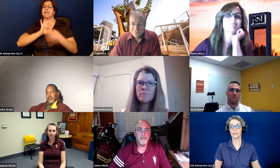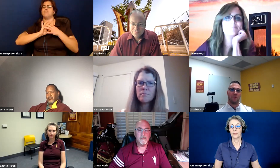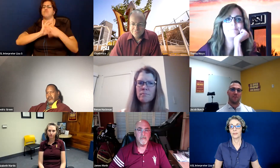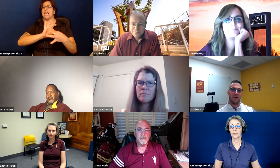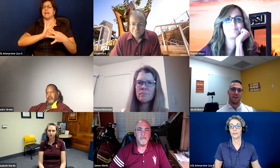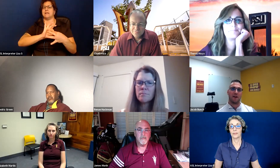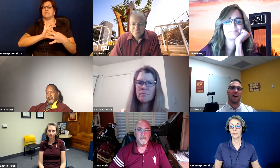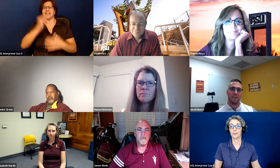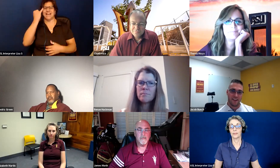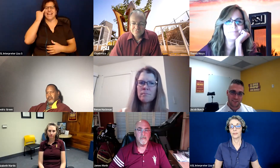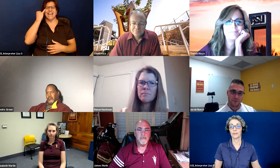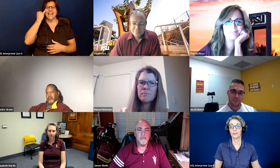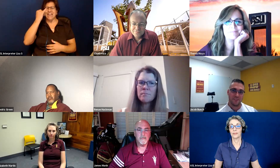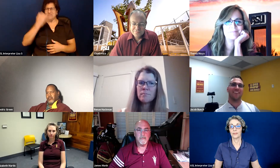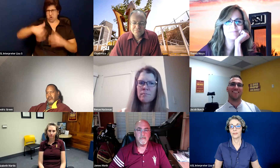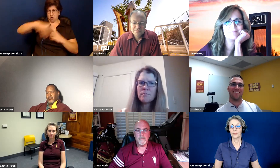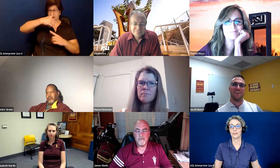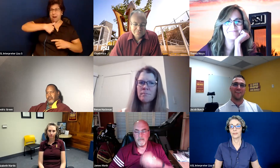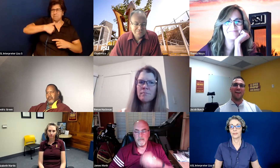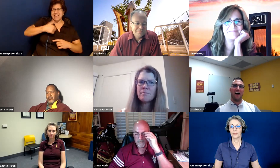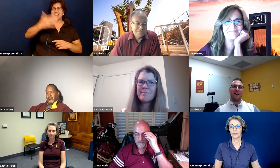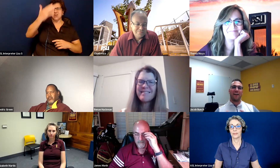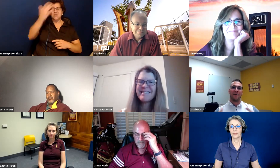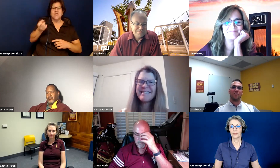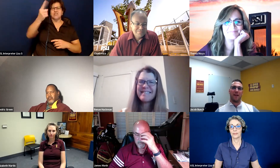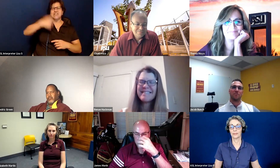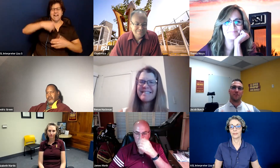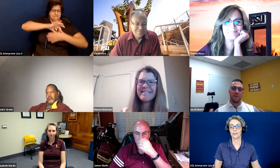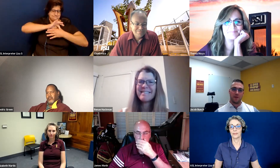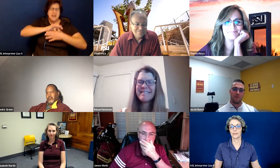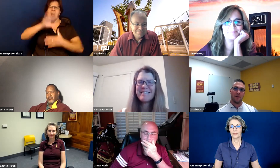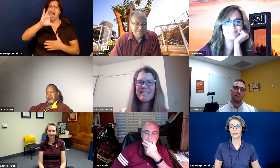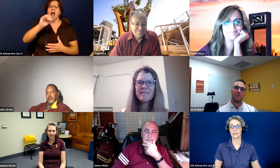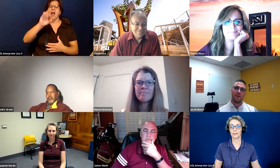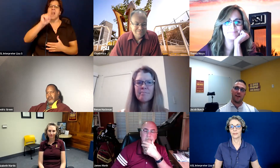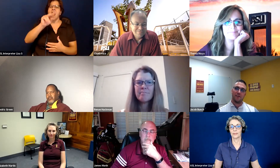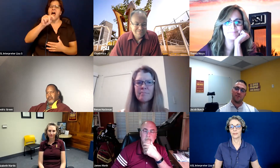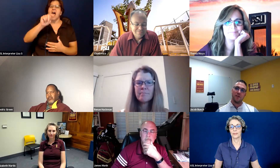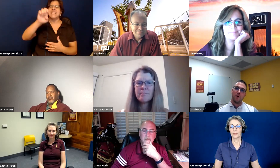you'll understand I'm a context person. So I like to make sure that people understand